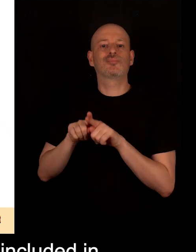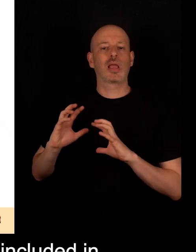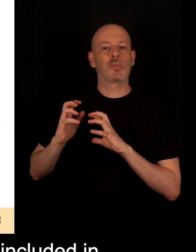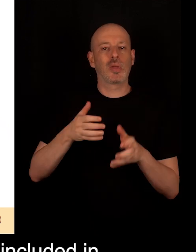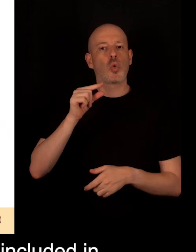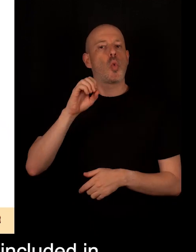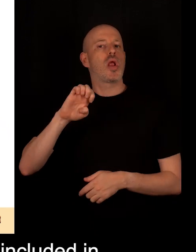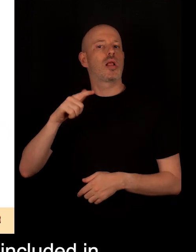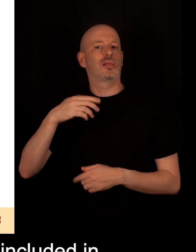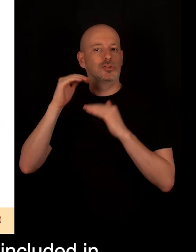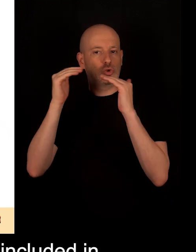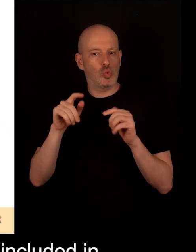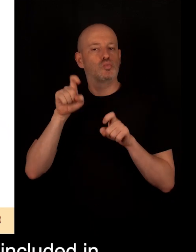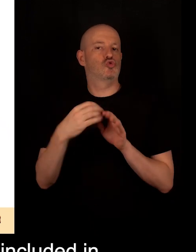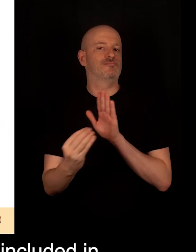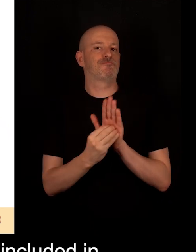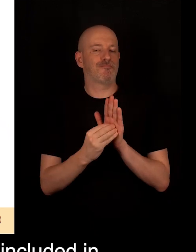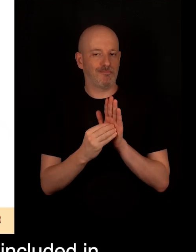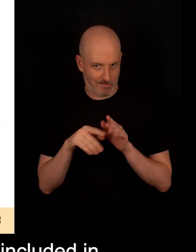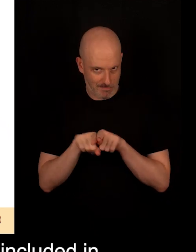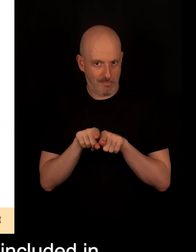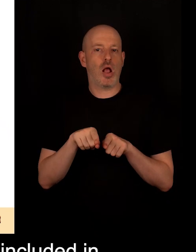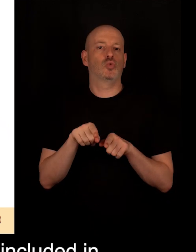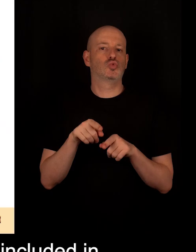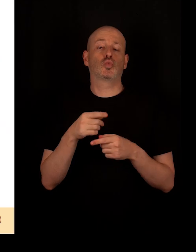and implemented by the Goethe-Institute must be included in any